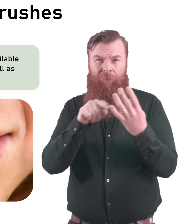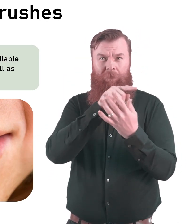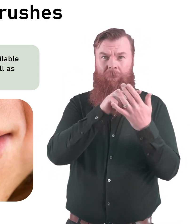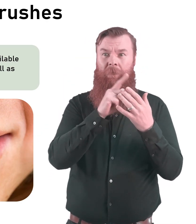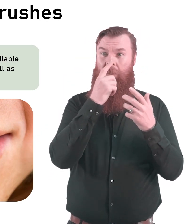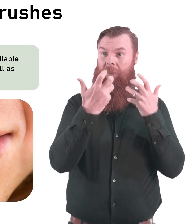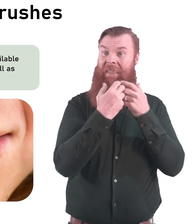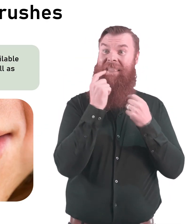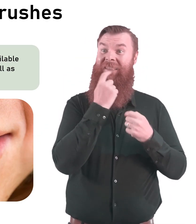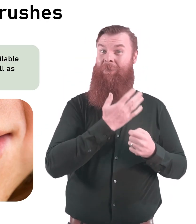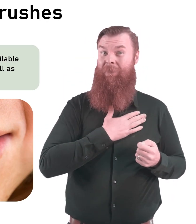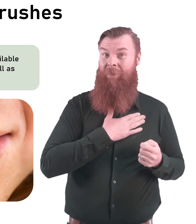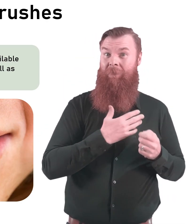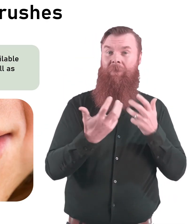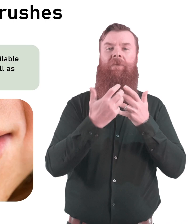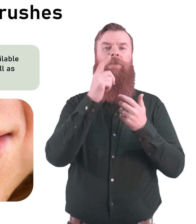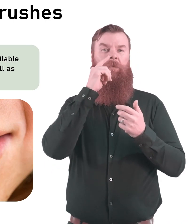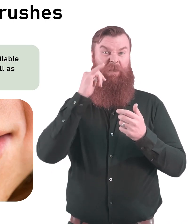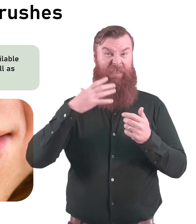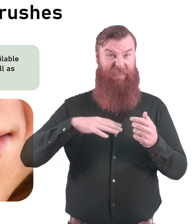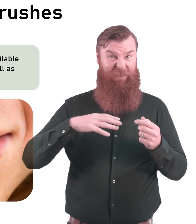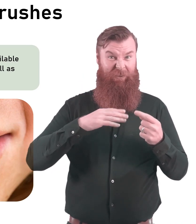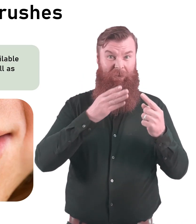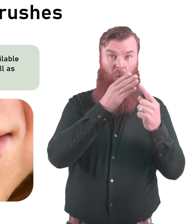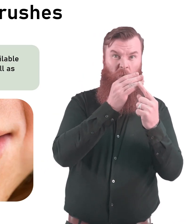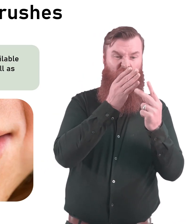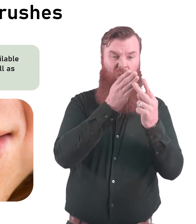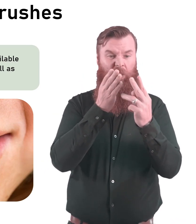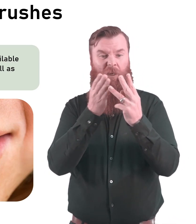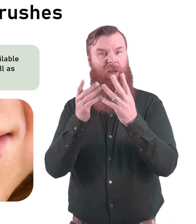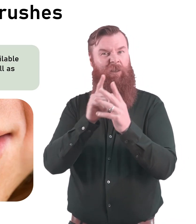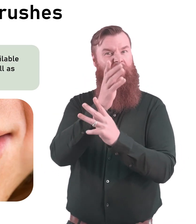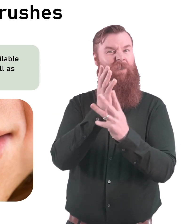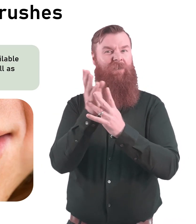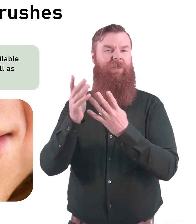Some people may need to use more than one size.